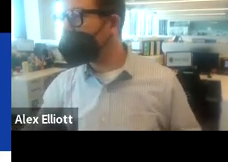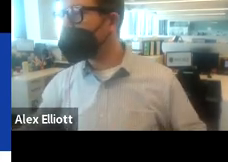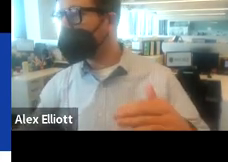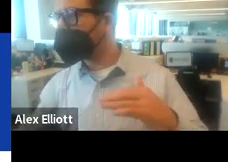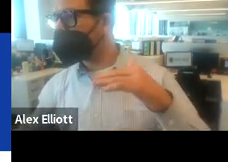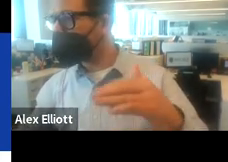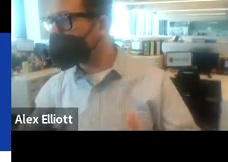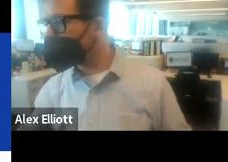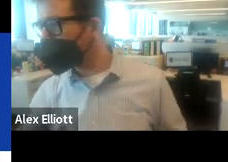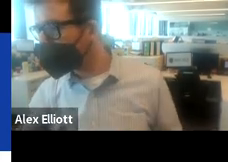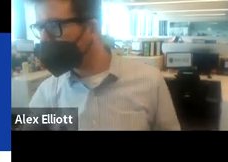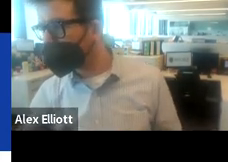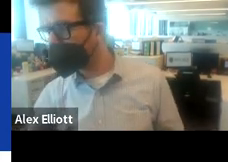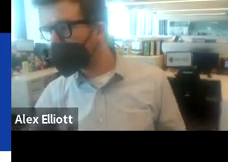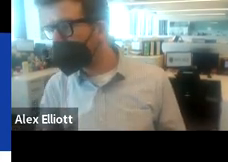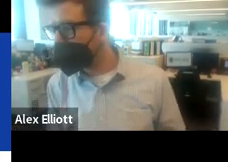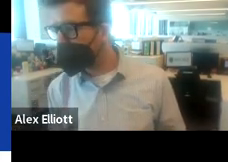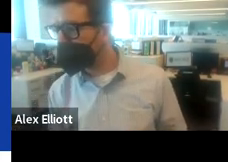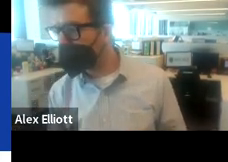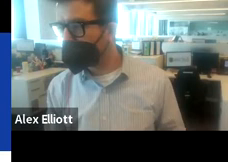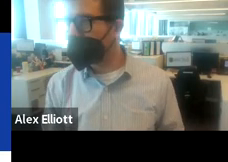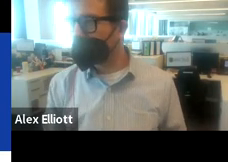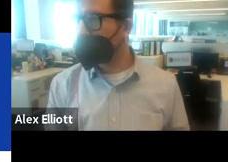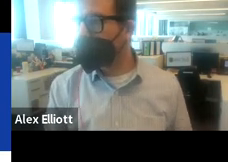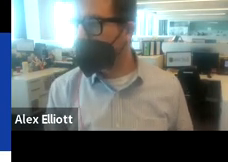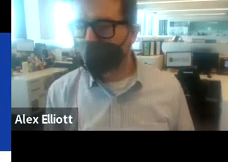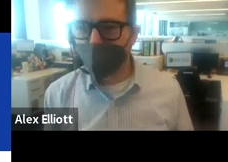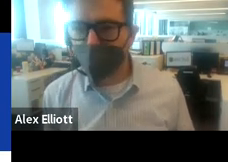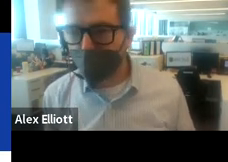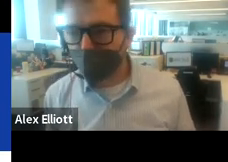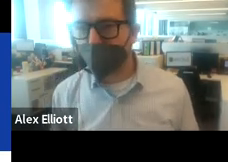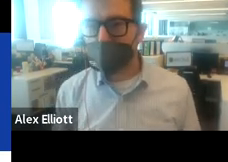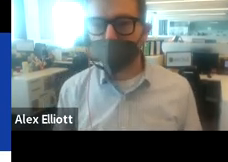I'm hoping digital spaces will go above that floor and become more accessible over time.